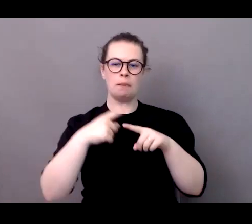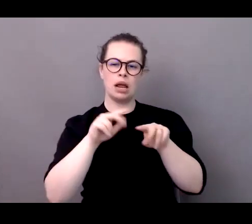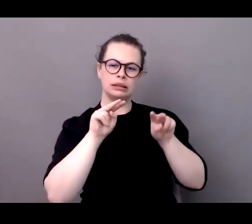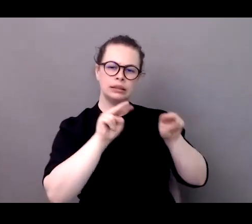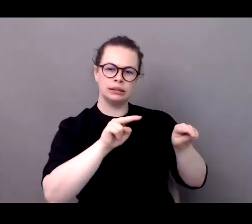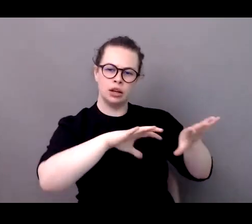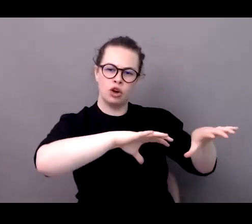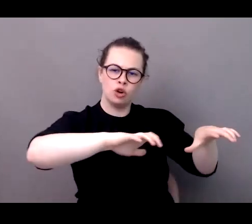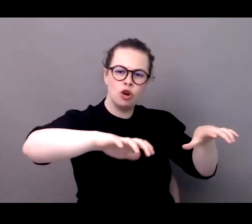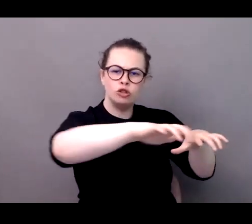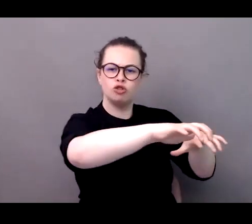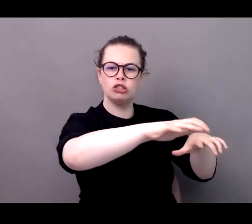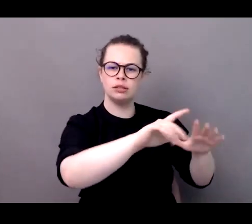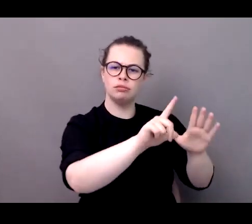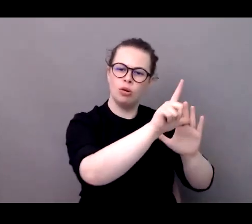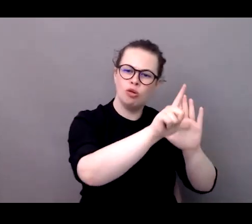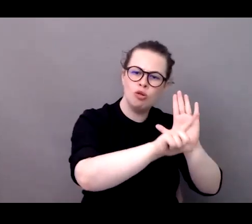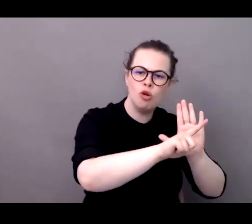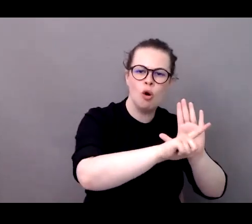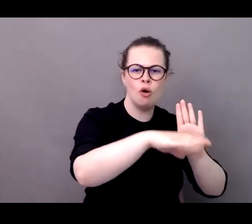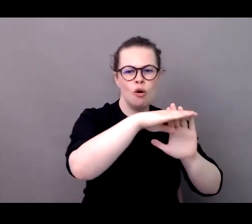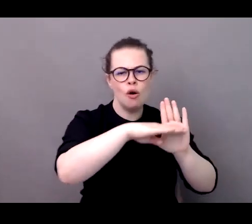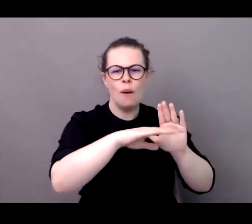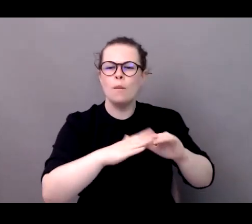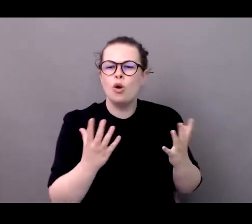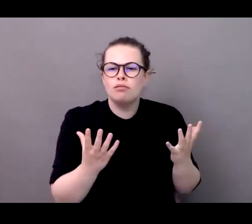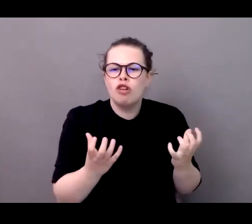but how we are going to get there, a practical road map for how that can be achieved.